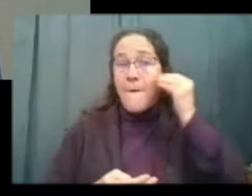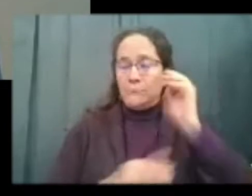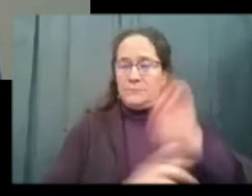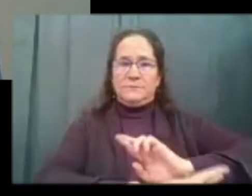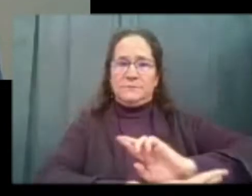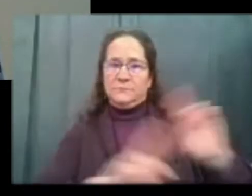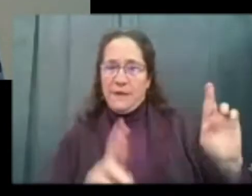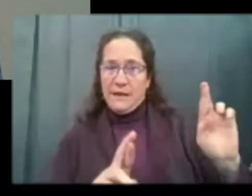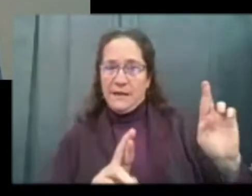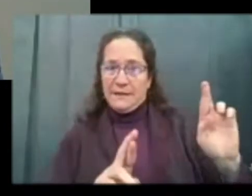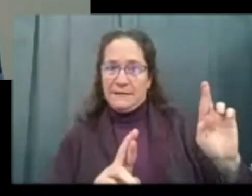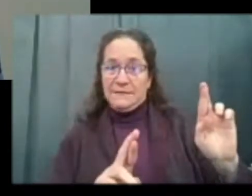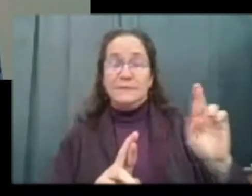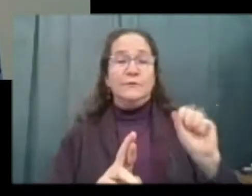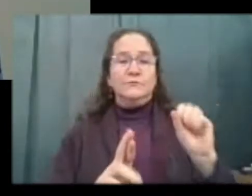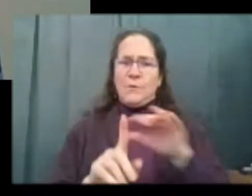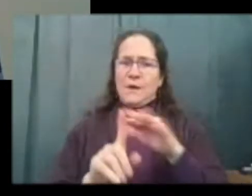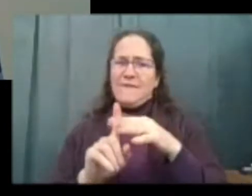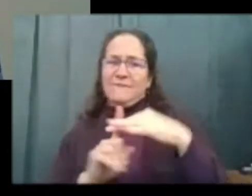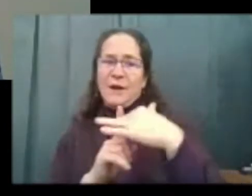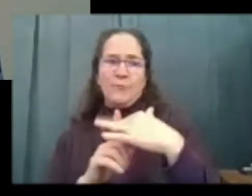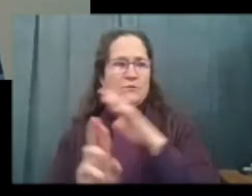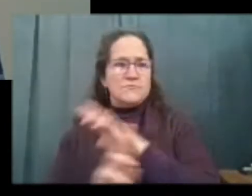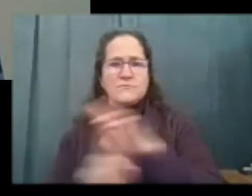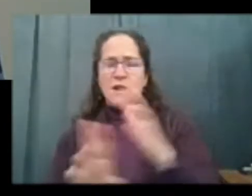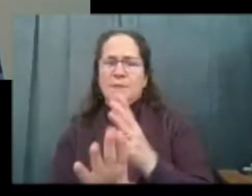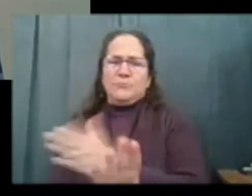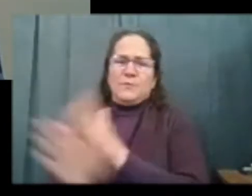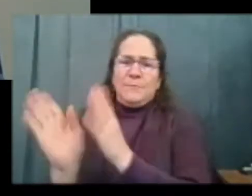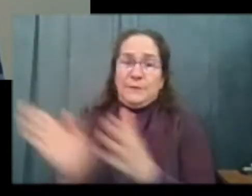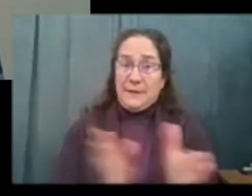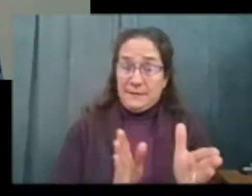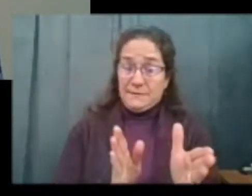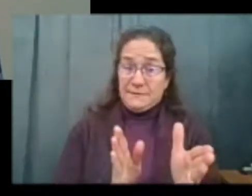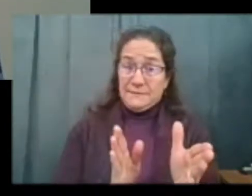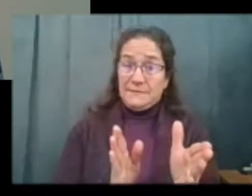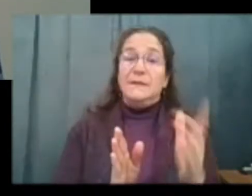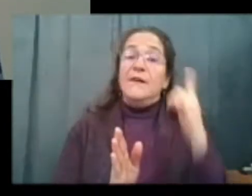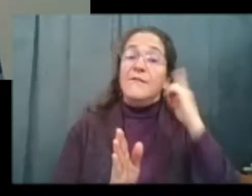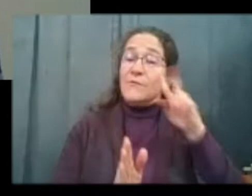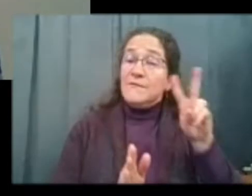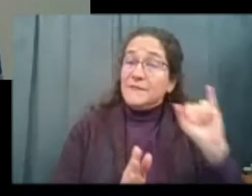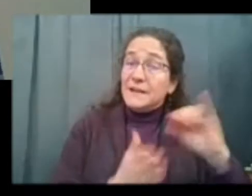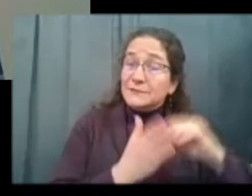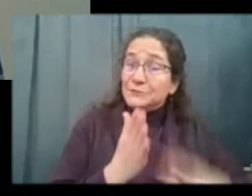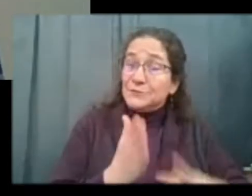to be preplanned. For students with visual impairment, this means that the materials need